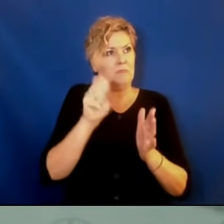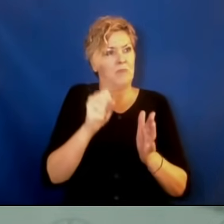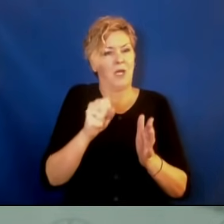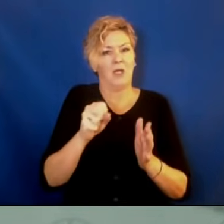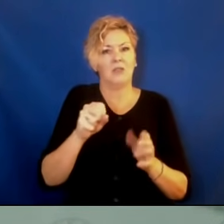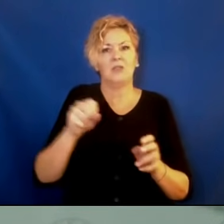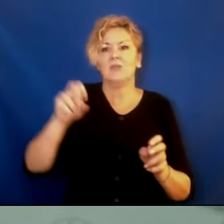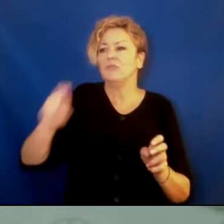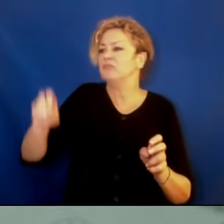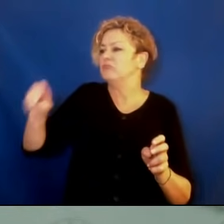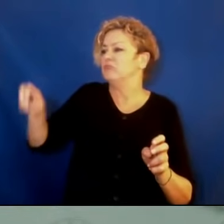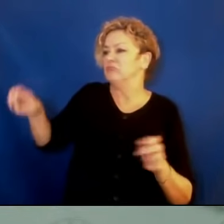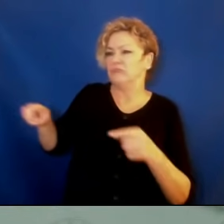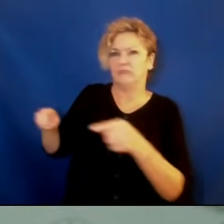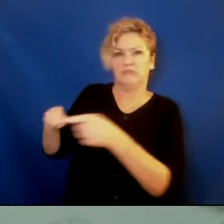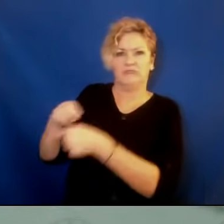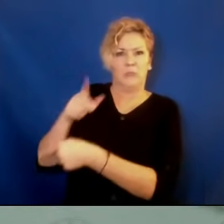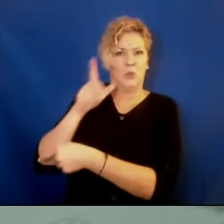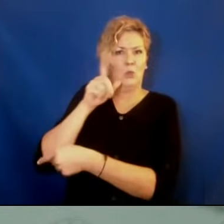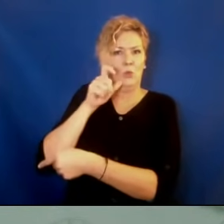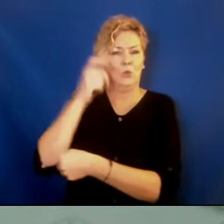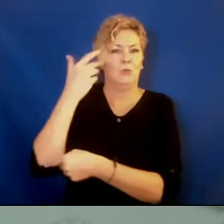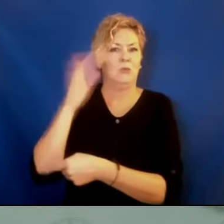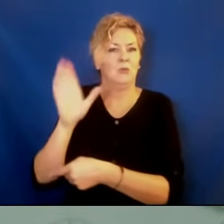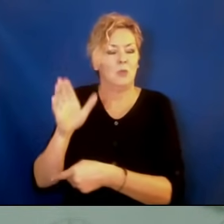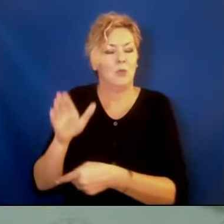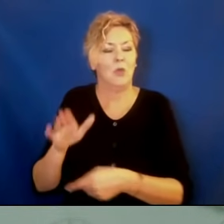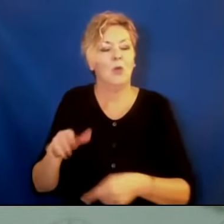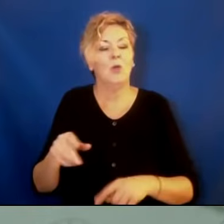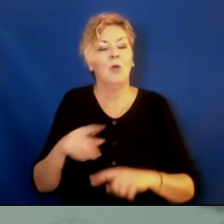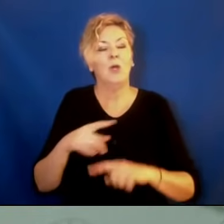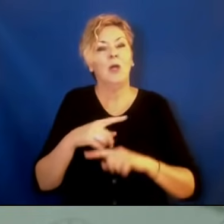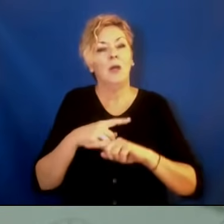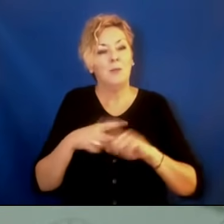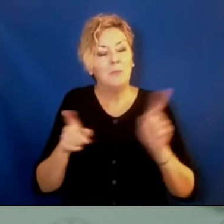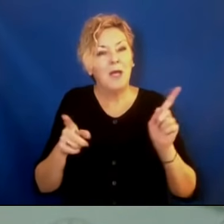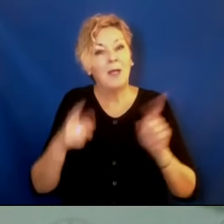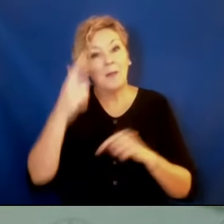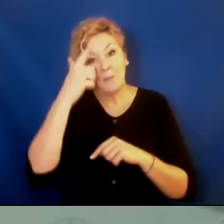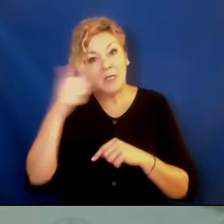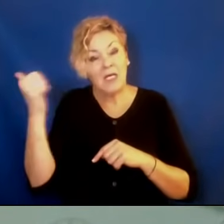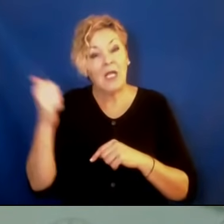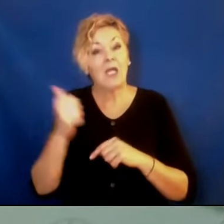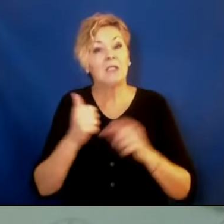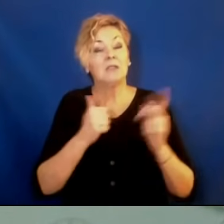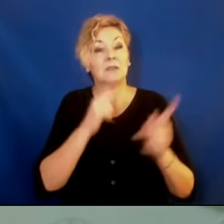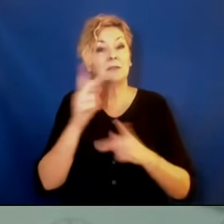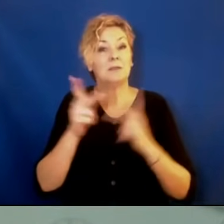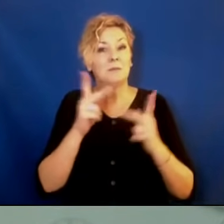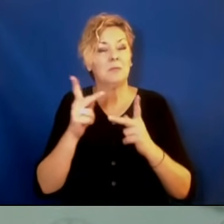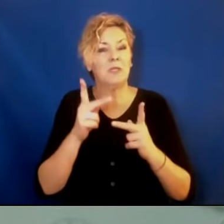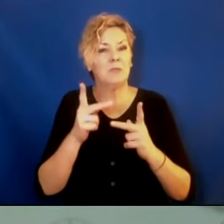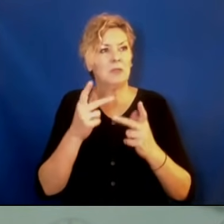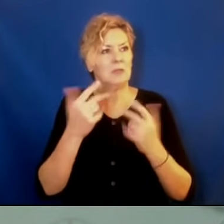That indication is that to date the vast majority of people in British Columbia after some investigation are able to identify where